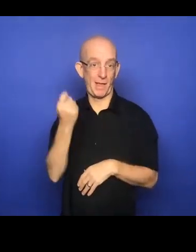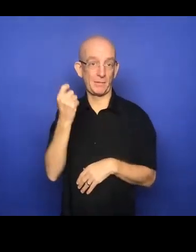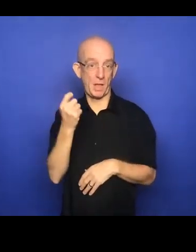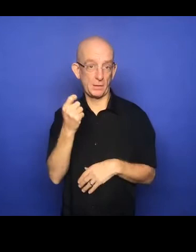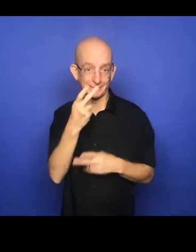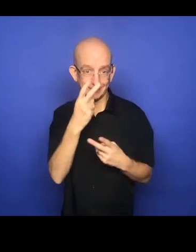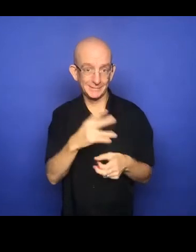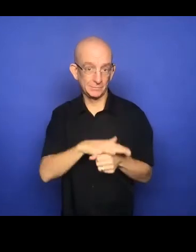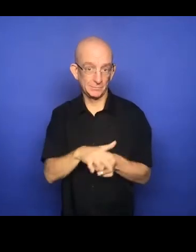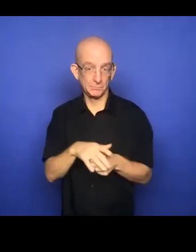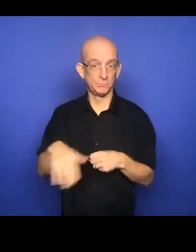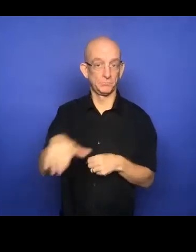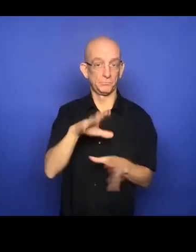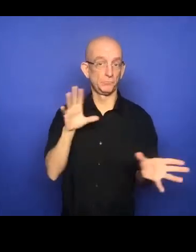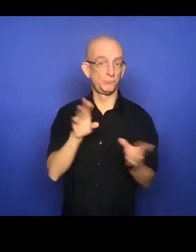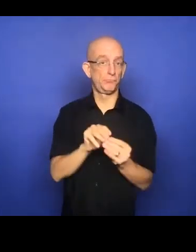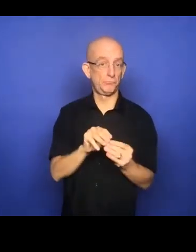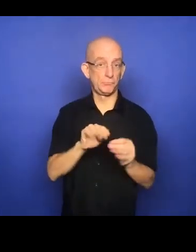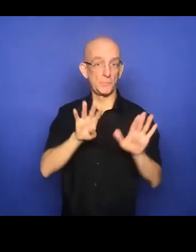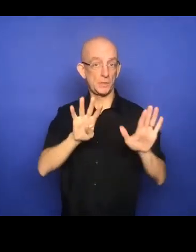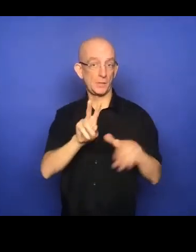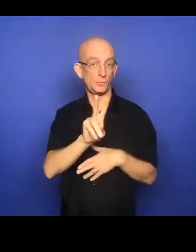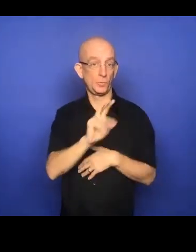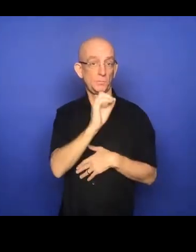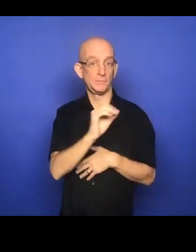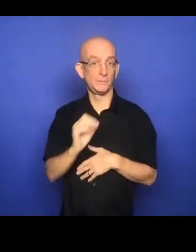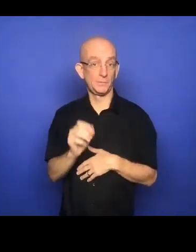the impact of Covid-19 said their daily lives had been affected,